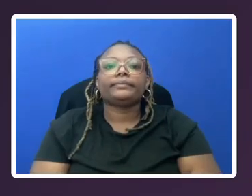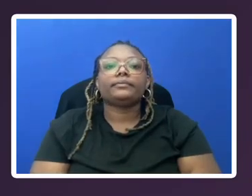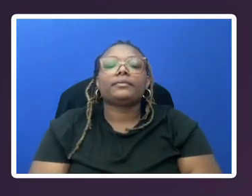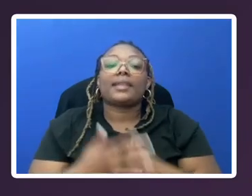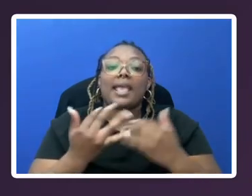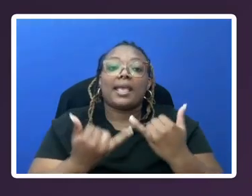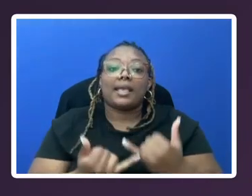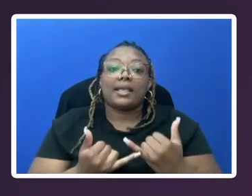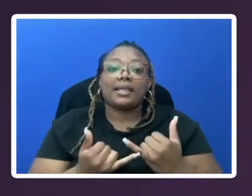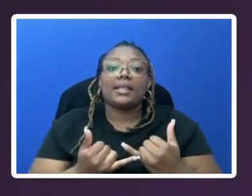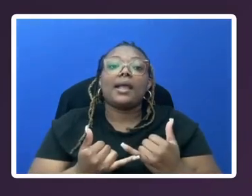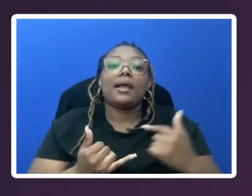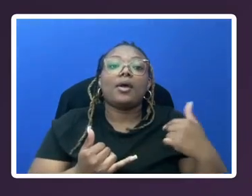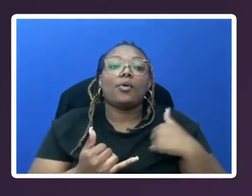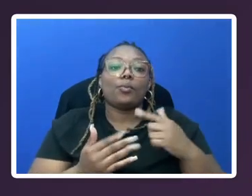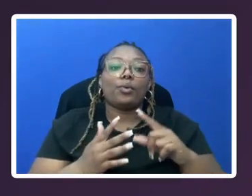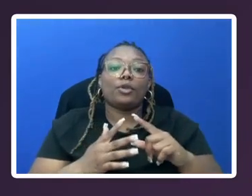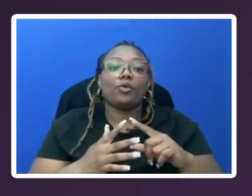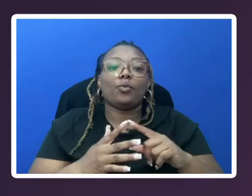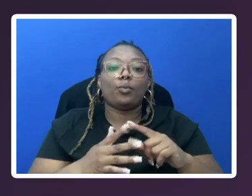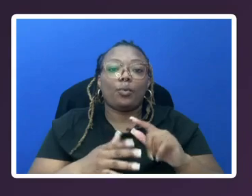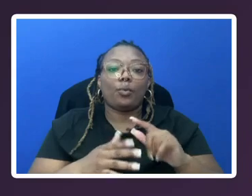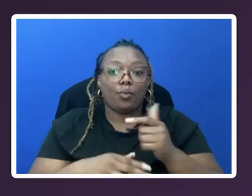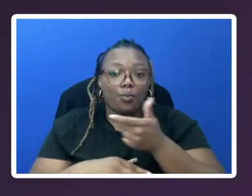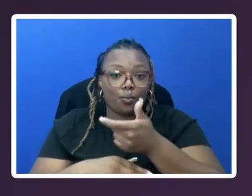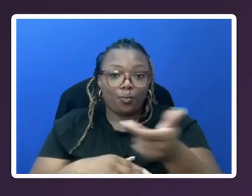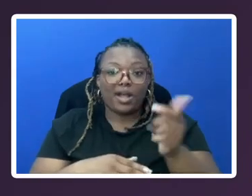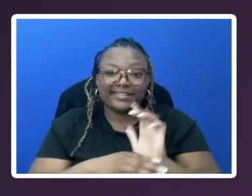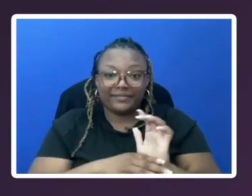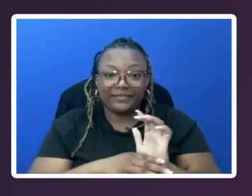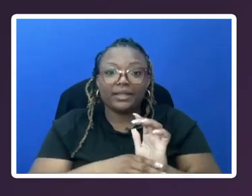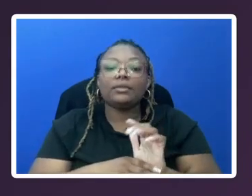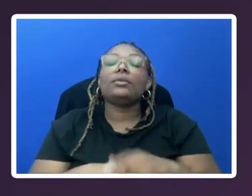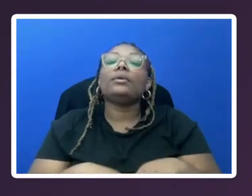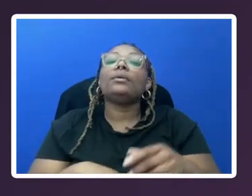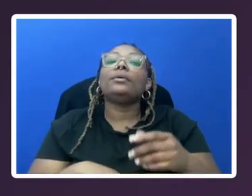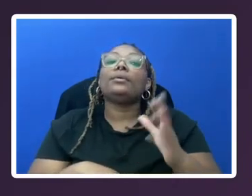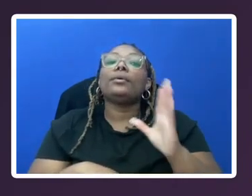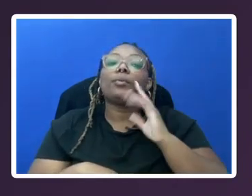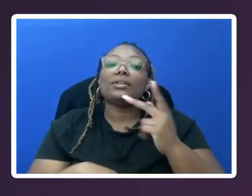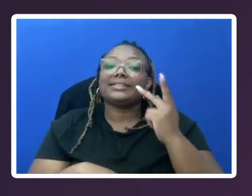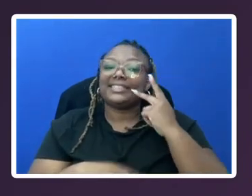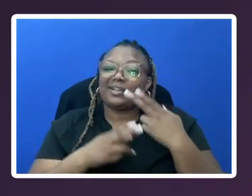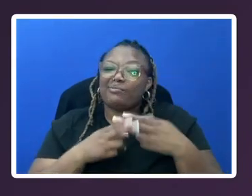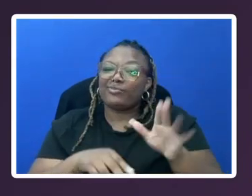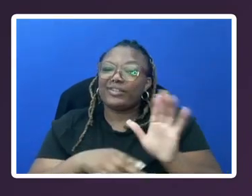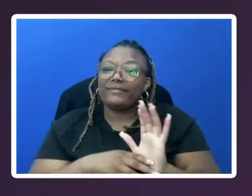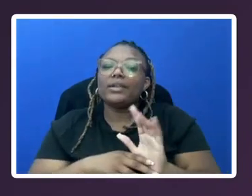a video, and you're about to view a short video that you can use in the classroom. It's actually